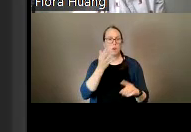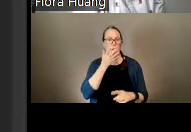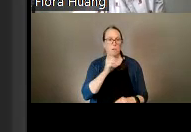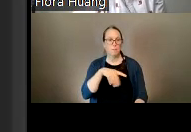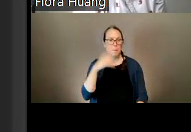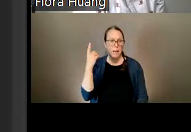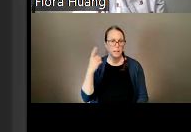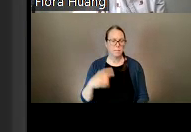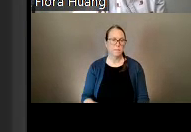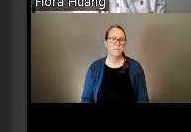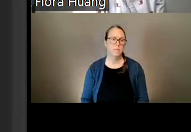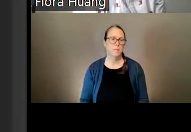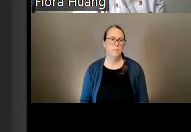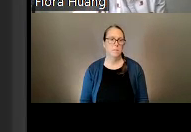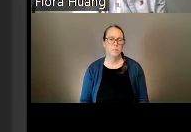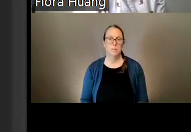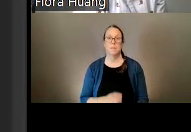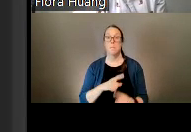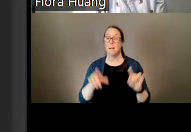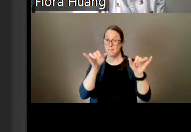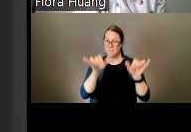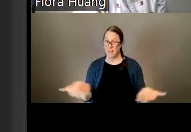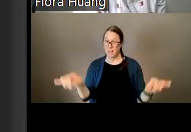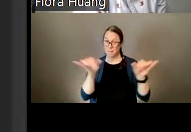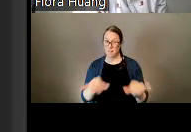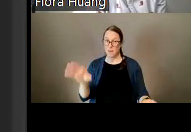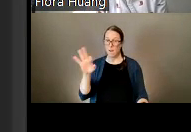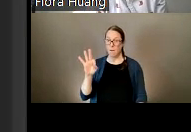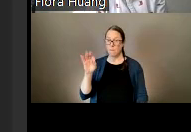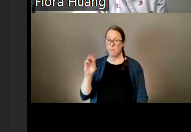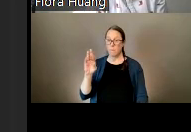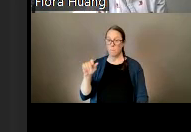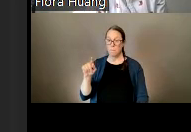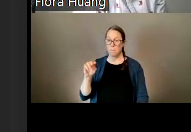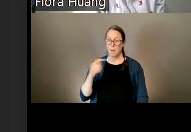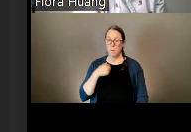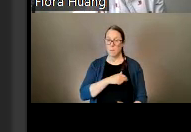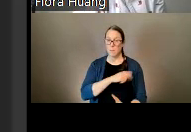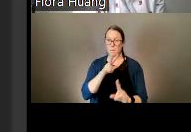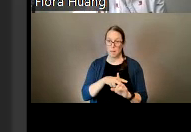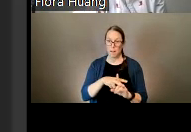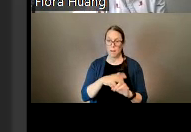However, it's maintained the formatting that we applied by using the styles menu.